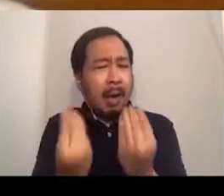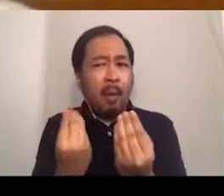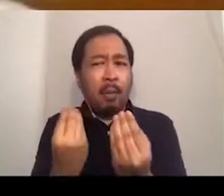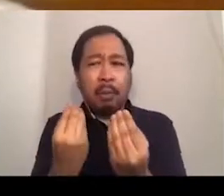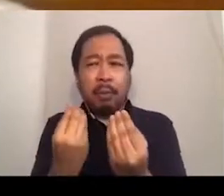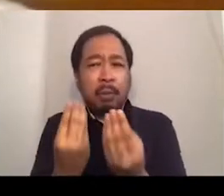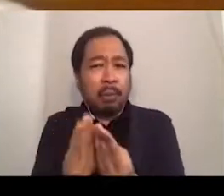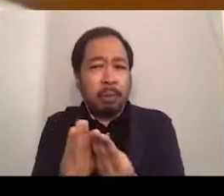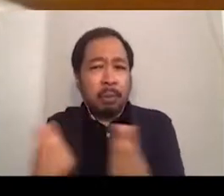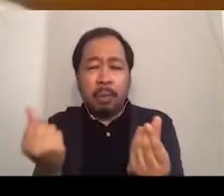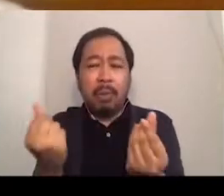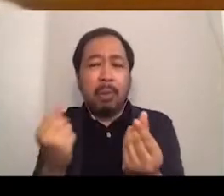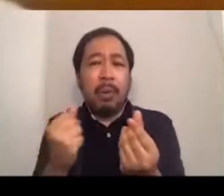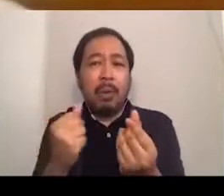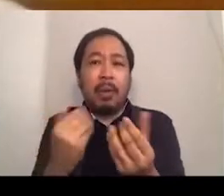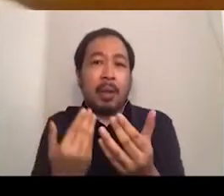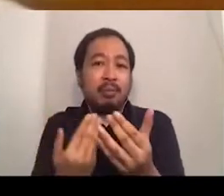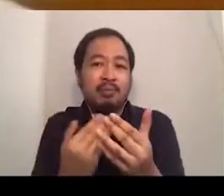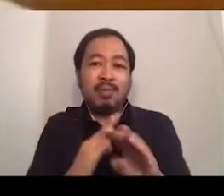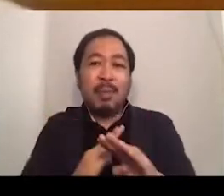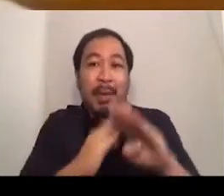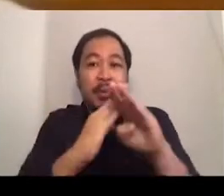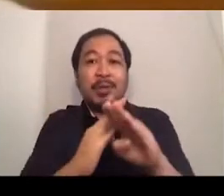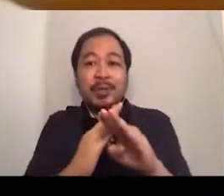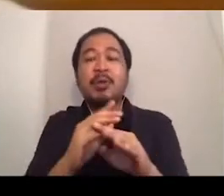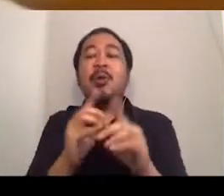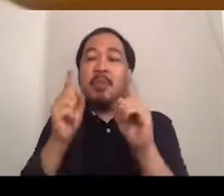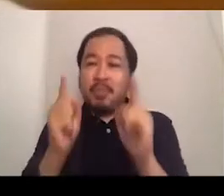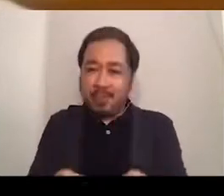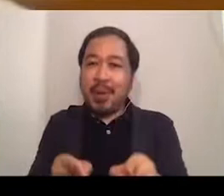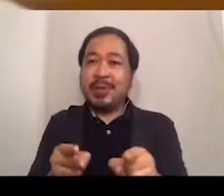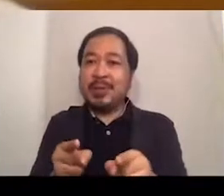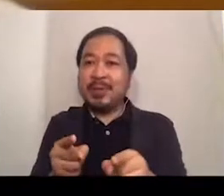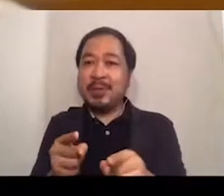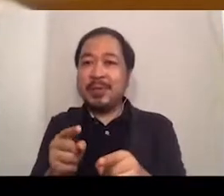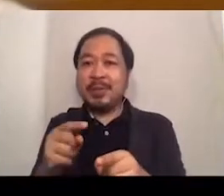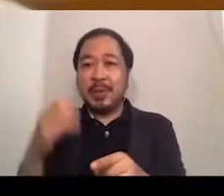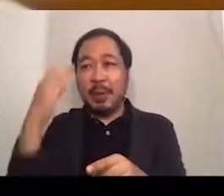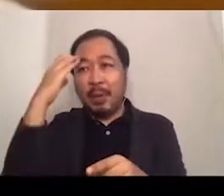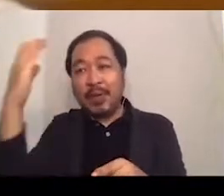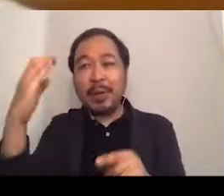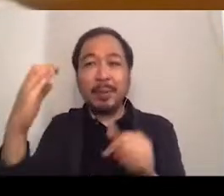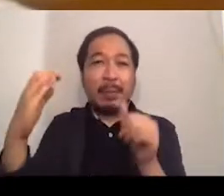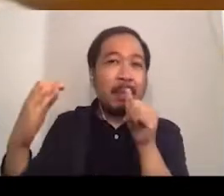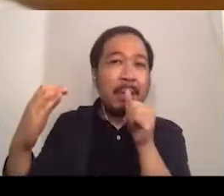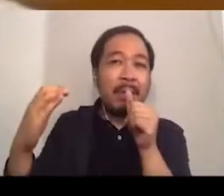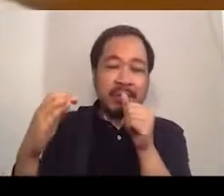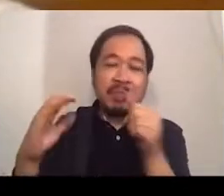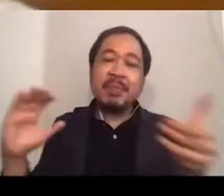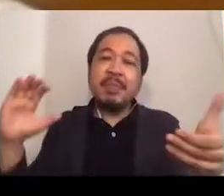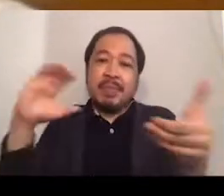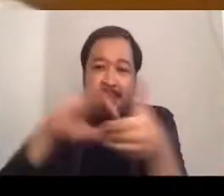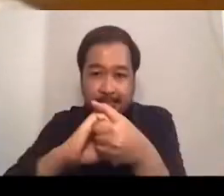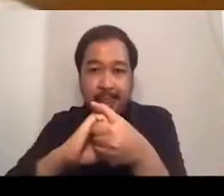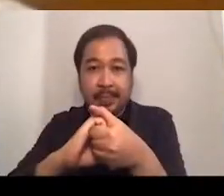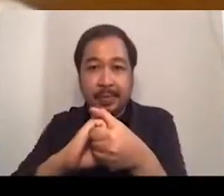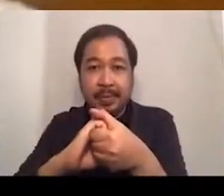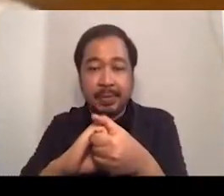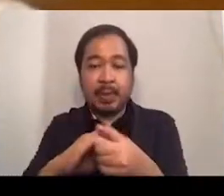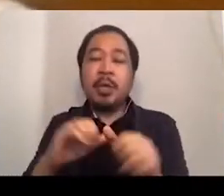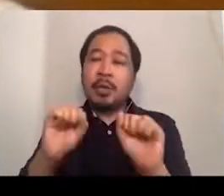especially for creating a sustainable ecosystem for inclusive society.